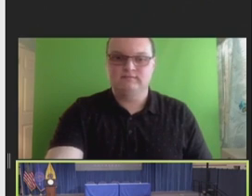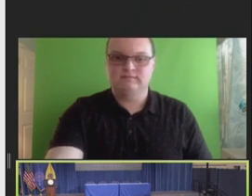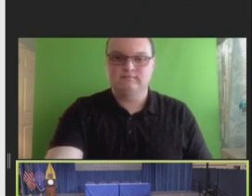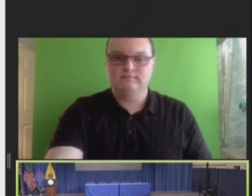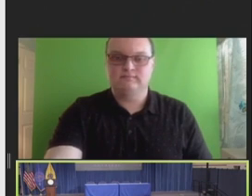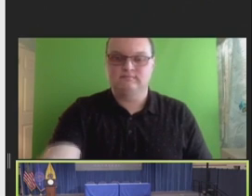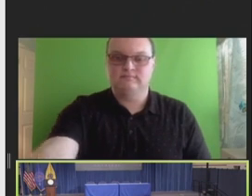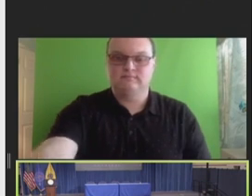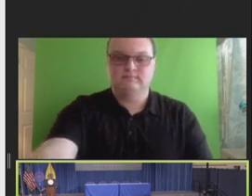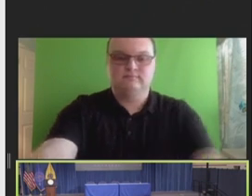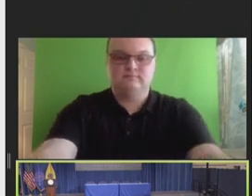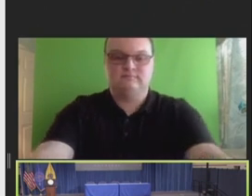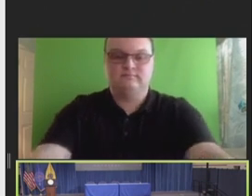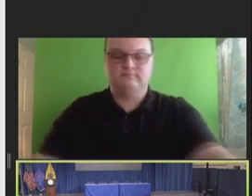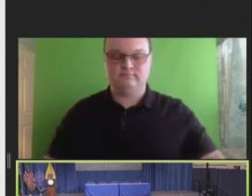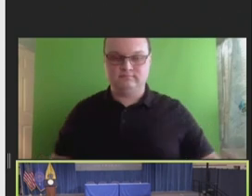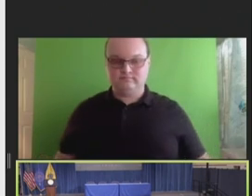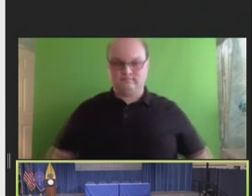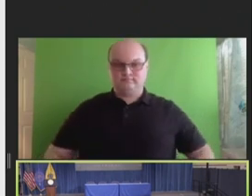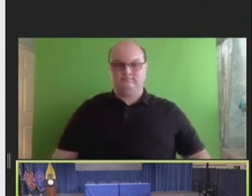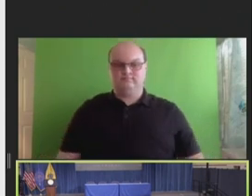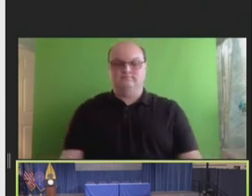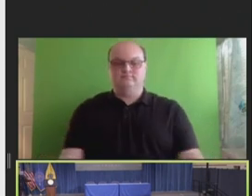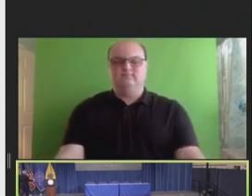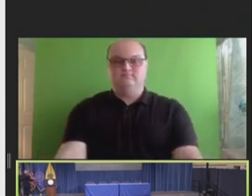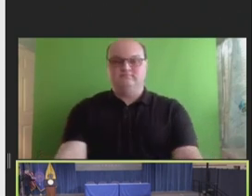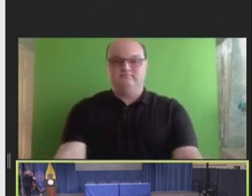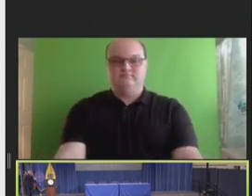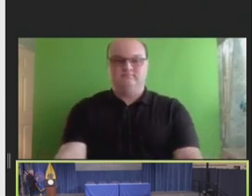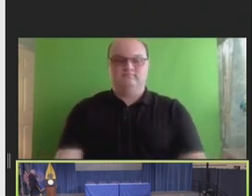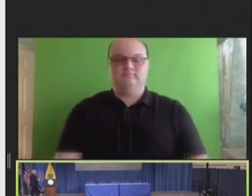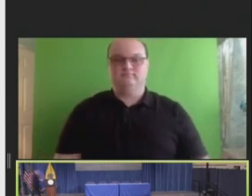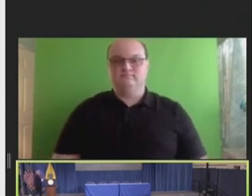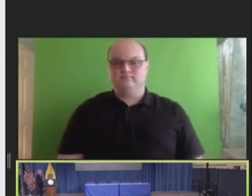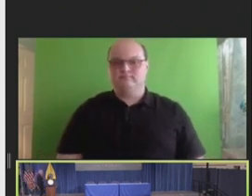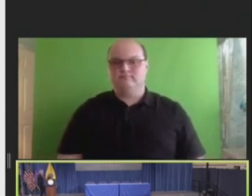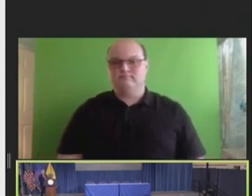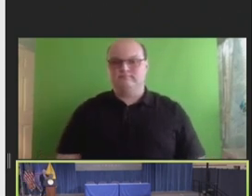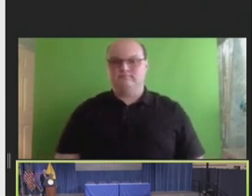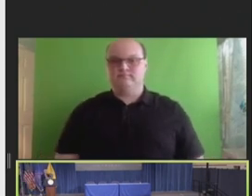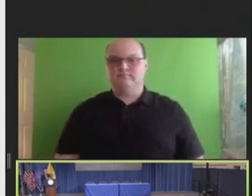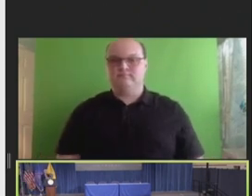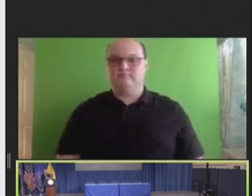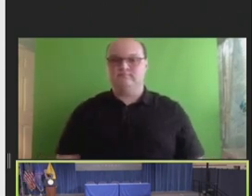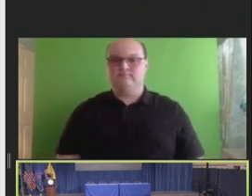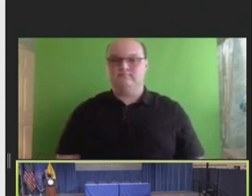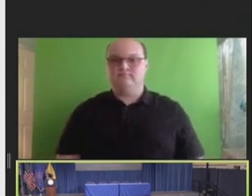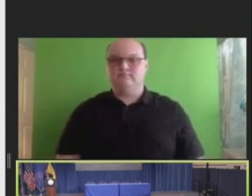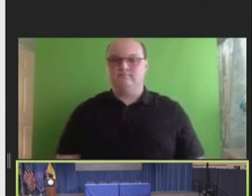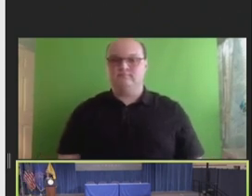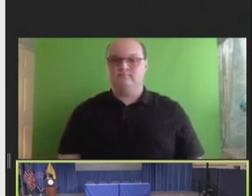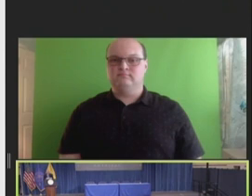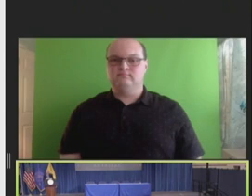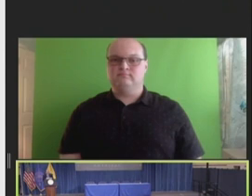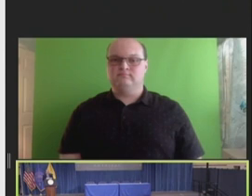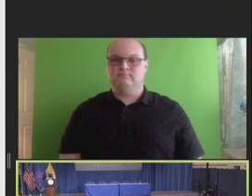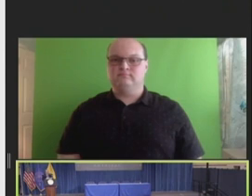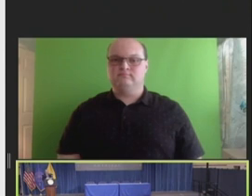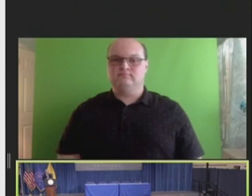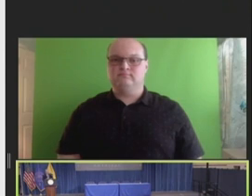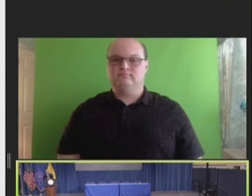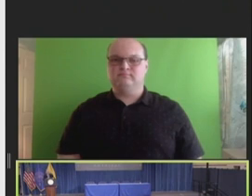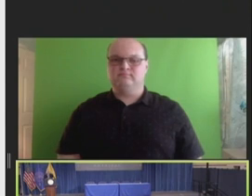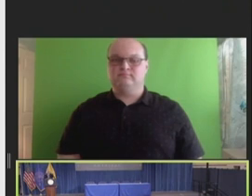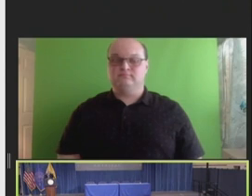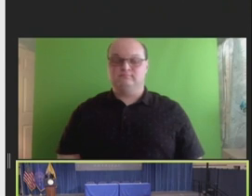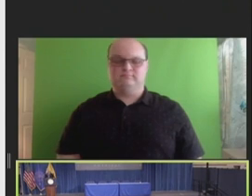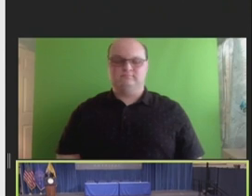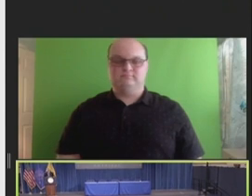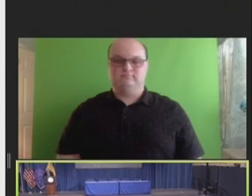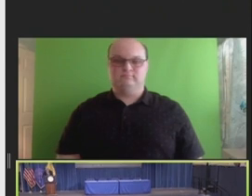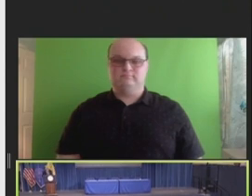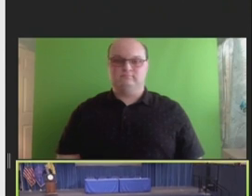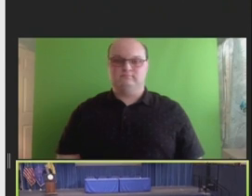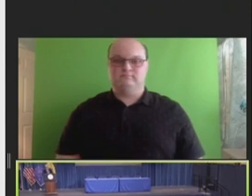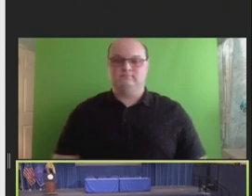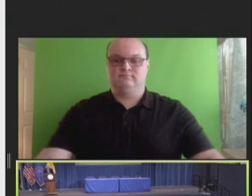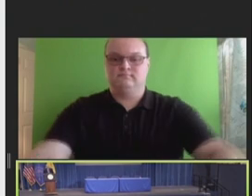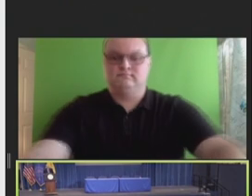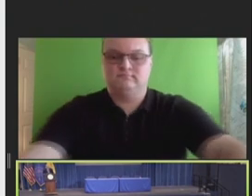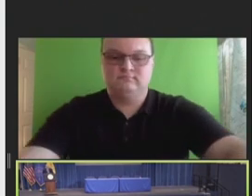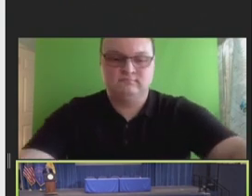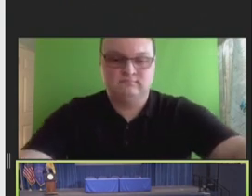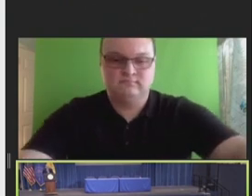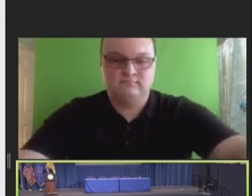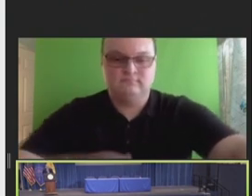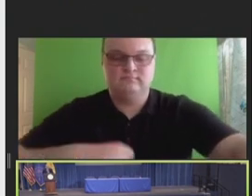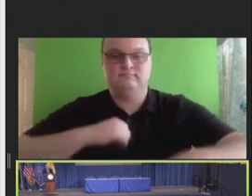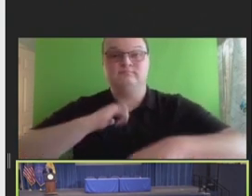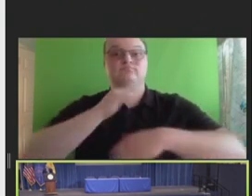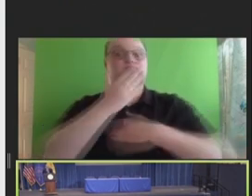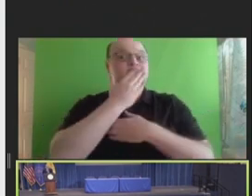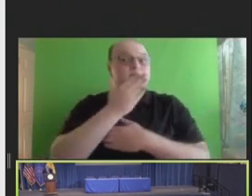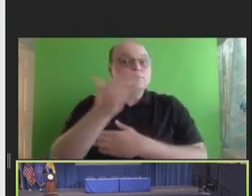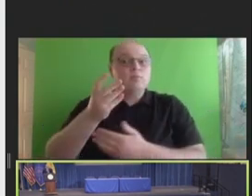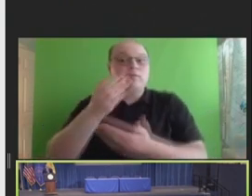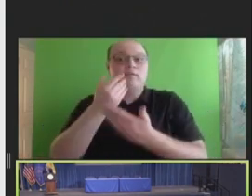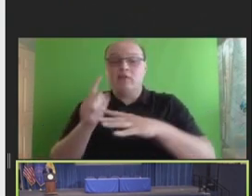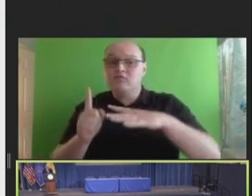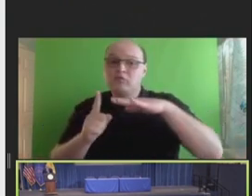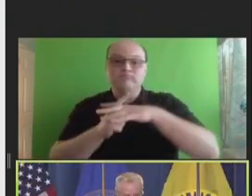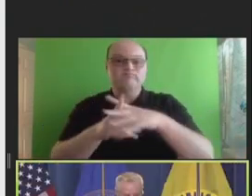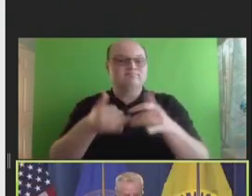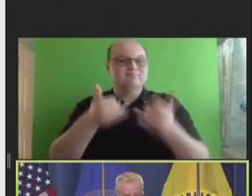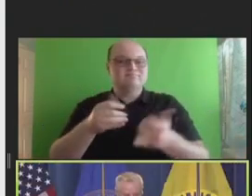Robert Hopkins, Jr.: Well, good morning. And thank you for joining us for today's NVAC